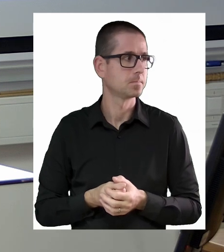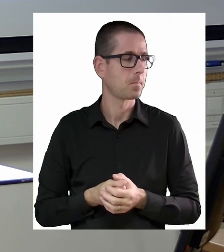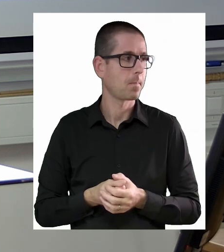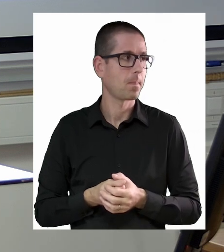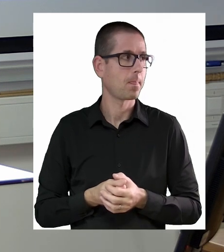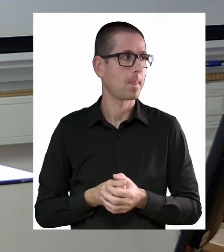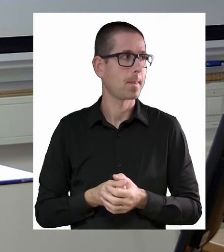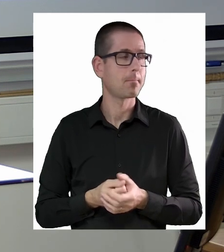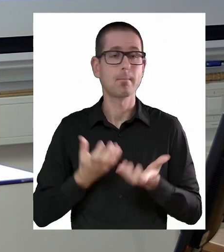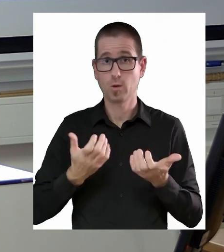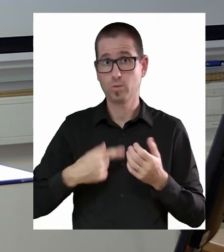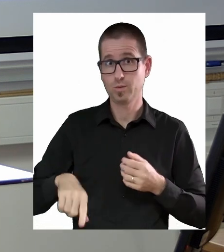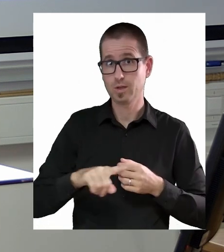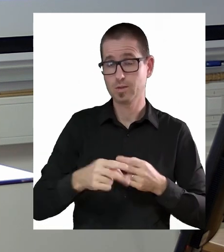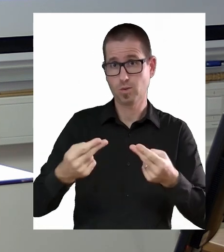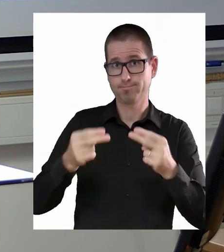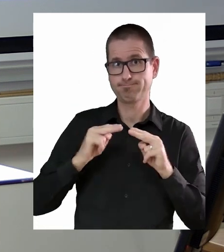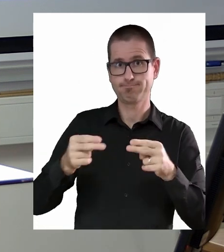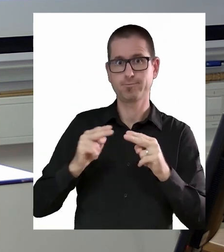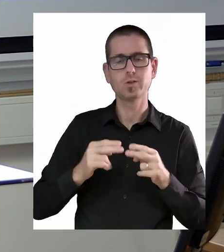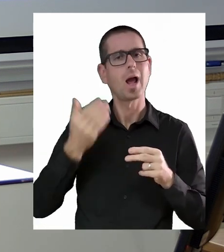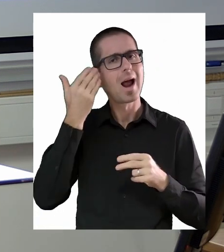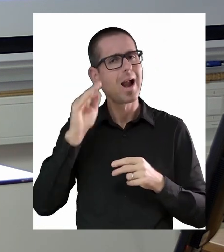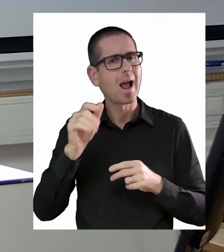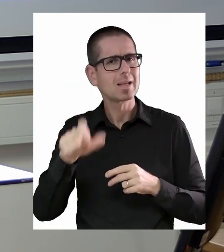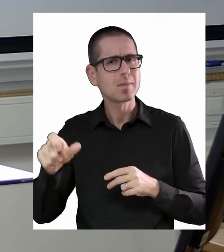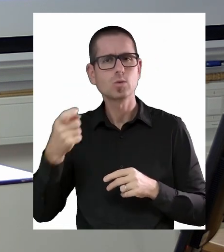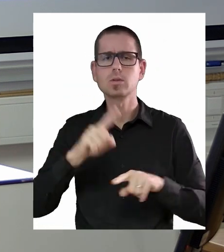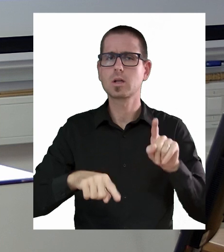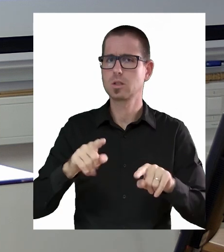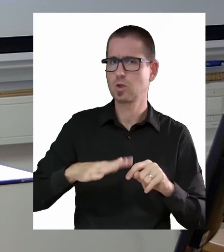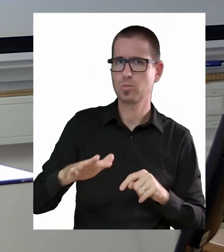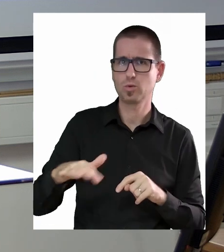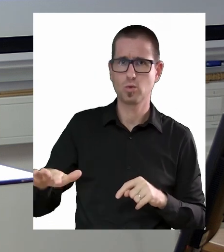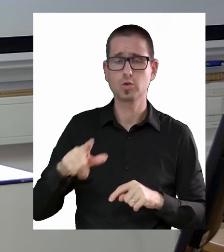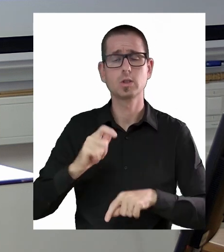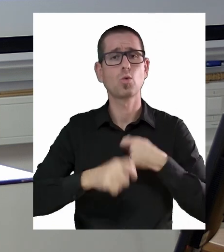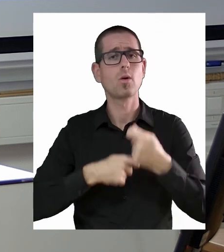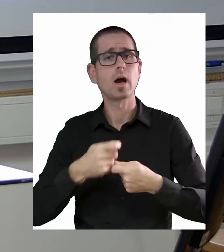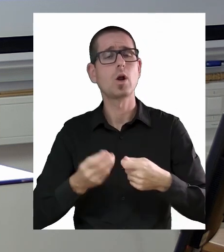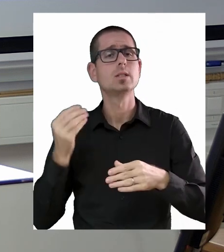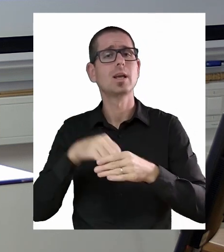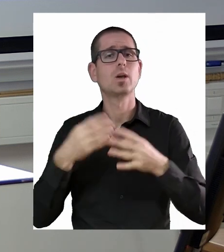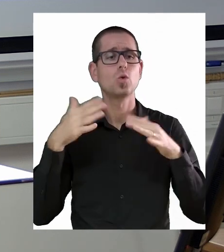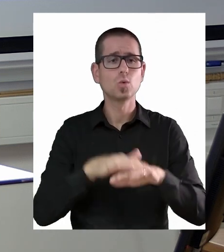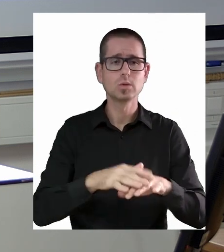wanted feedback from experts in different fields that deal with inclusion, with digital inclusion,